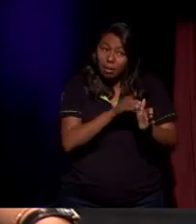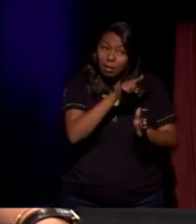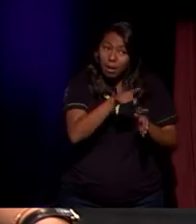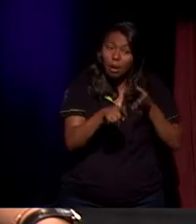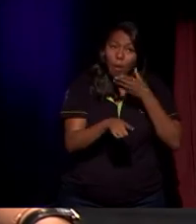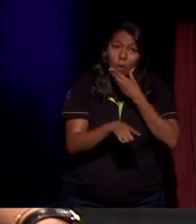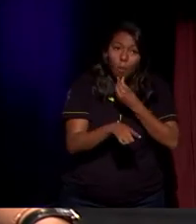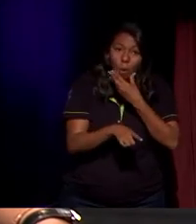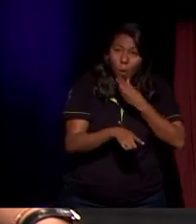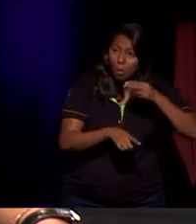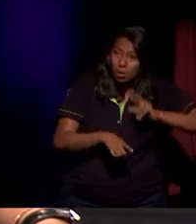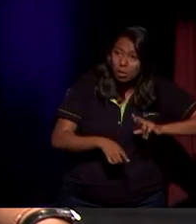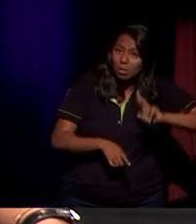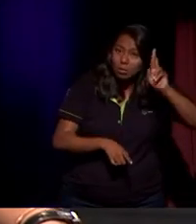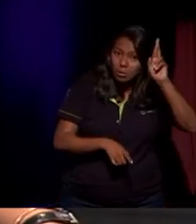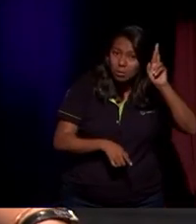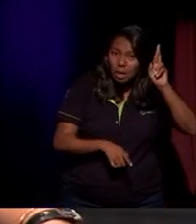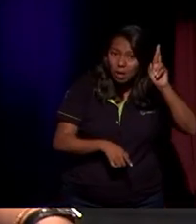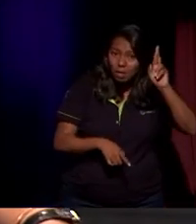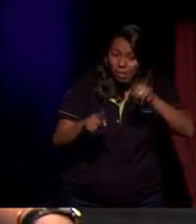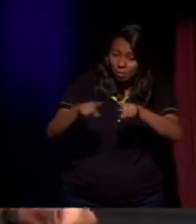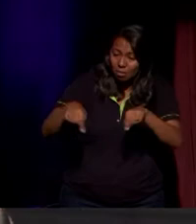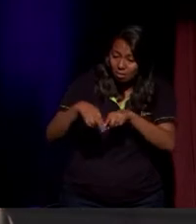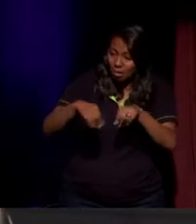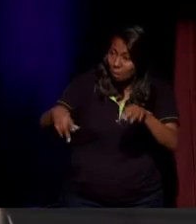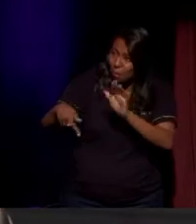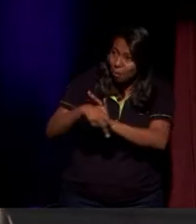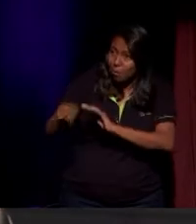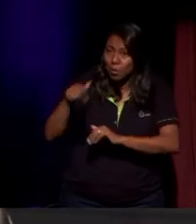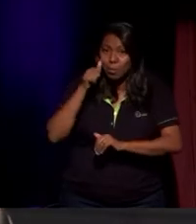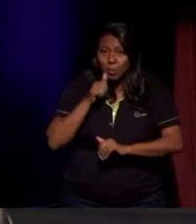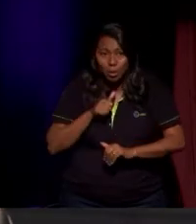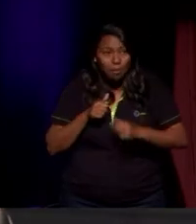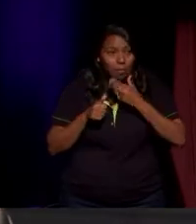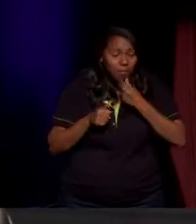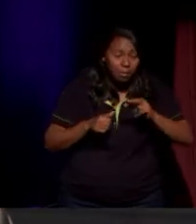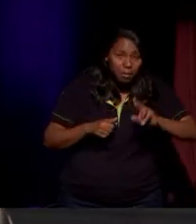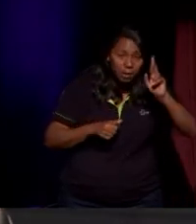to take care also of the land that is of the woman. But, for example, one of the things I checked